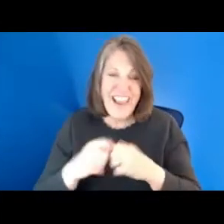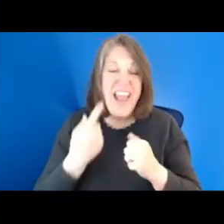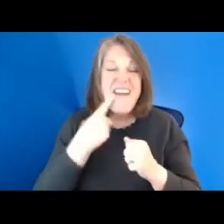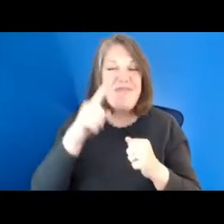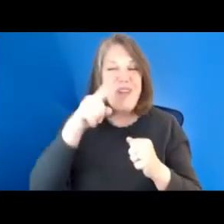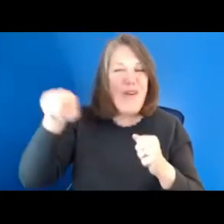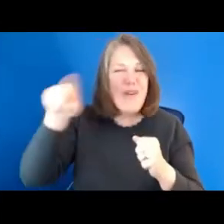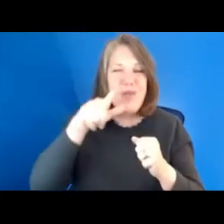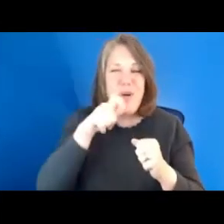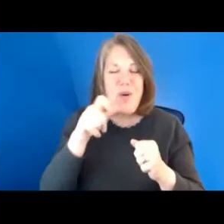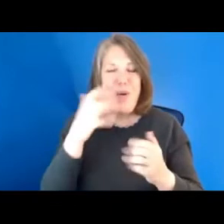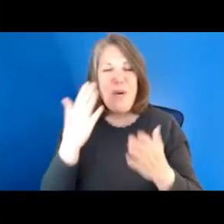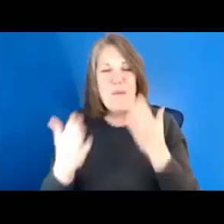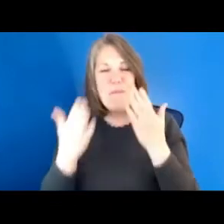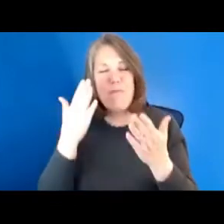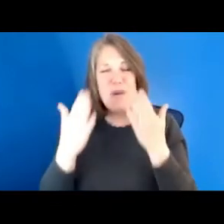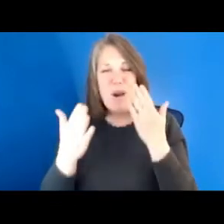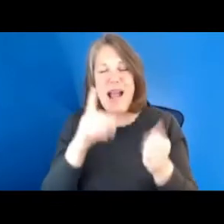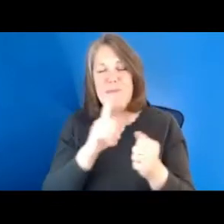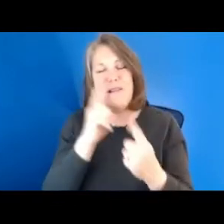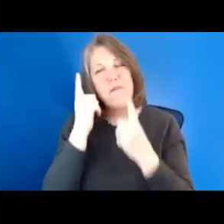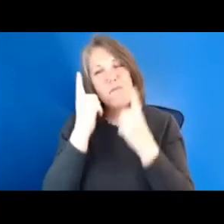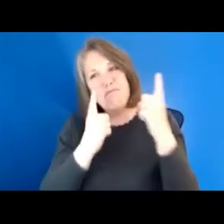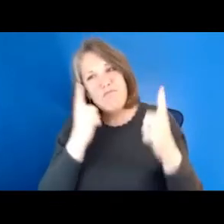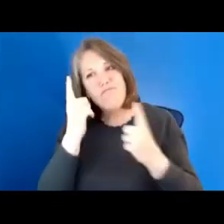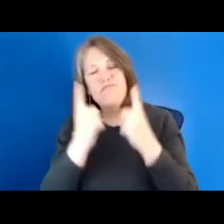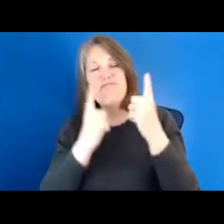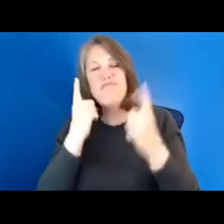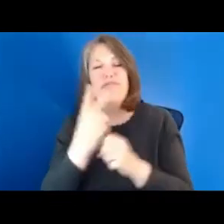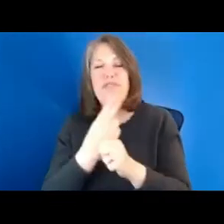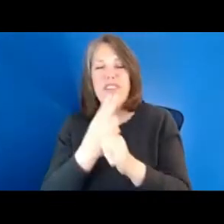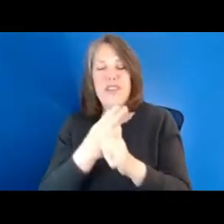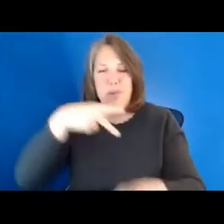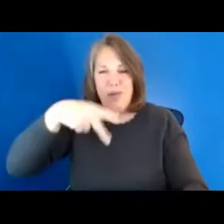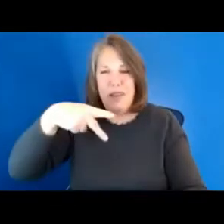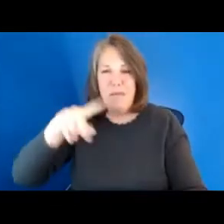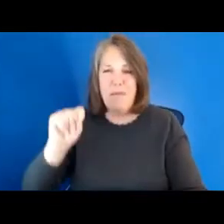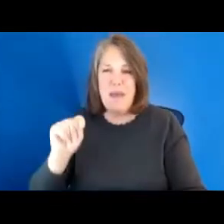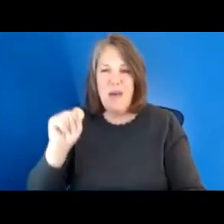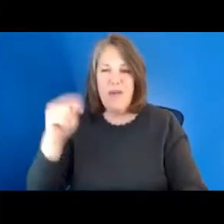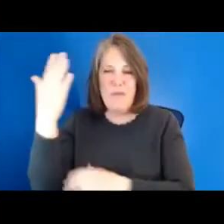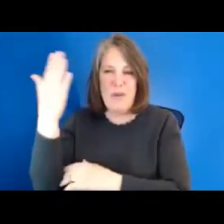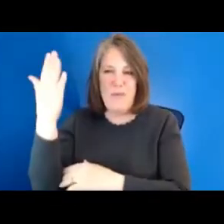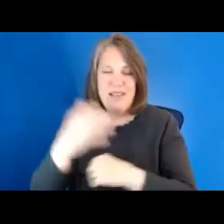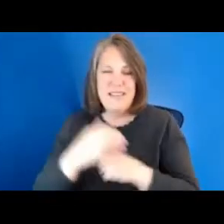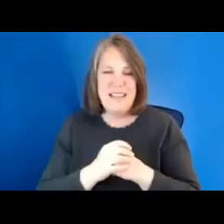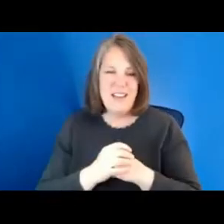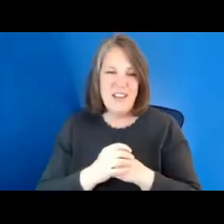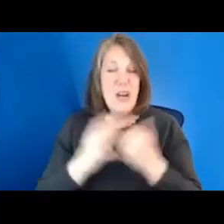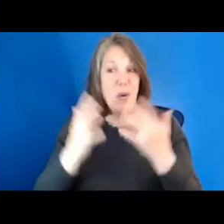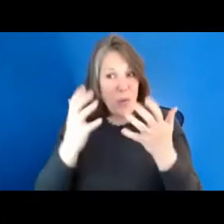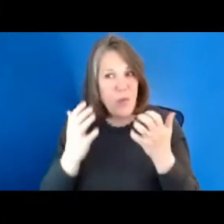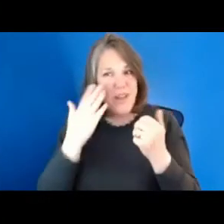perhaps are considering using a PowerPoint 17:13:47 presentation and want to know how